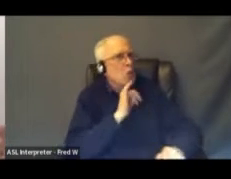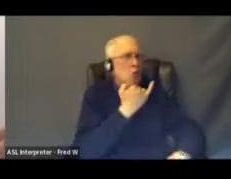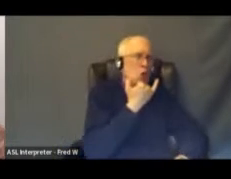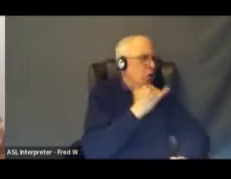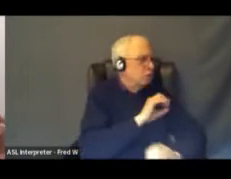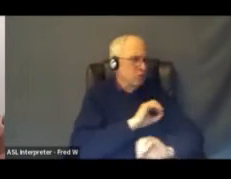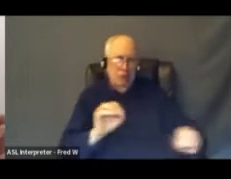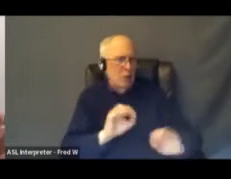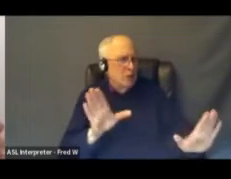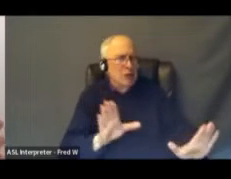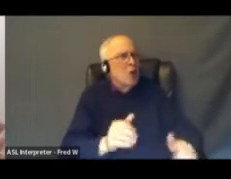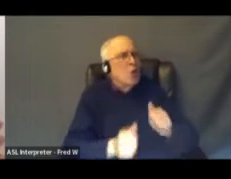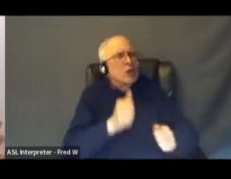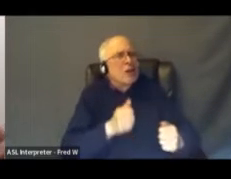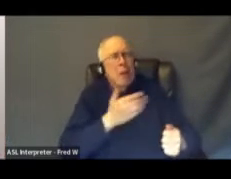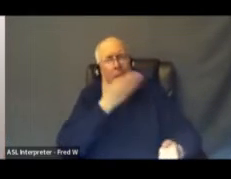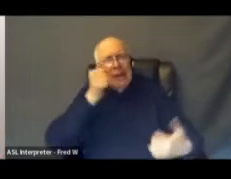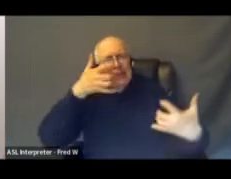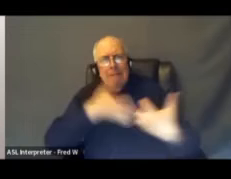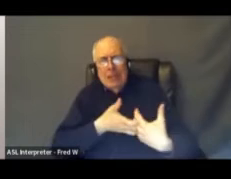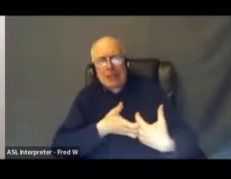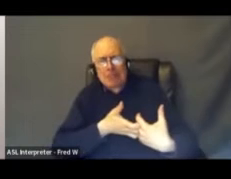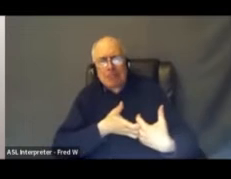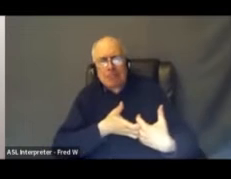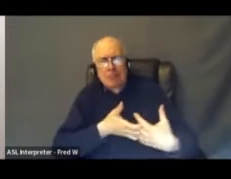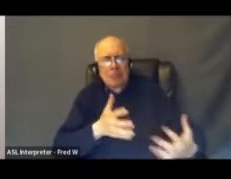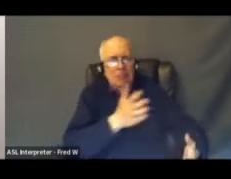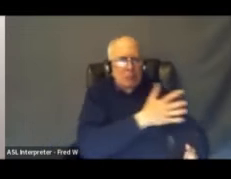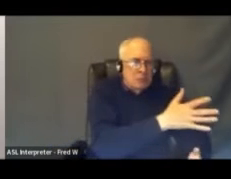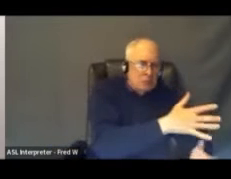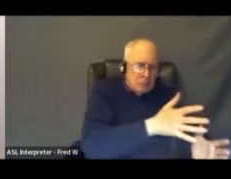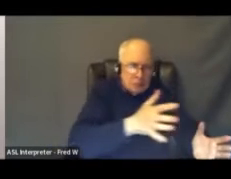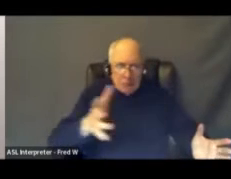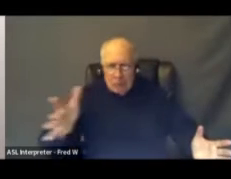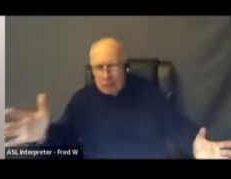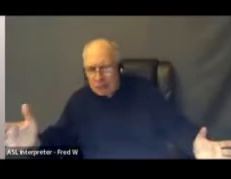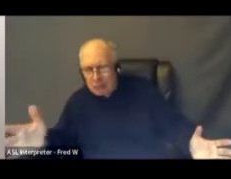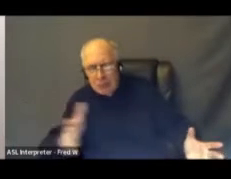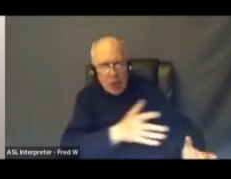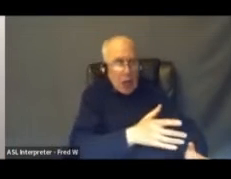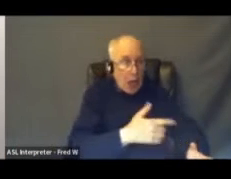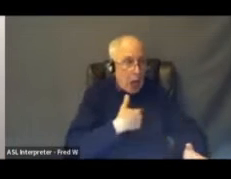relate to this. No, not at all to a little bit, too. Oh my gosh, yes, this really, really